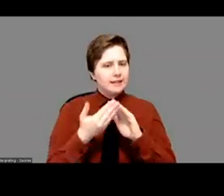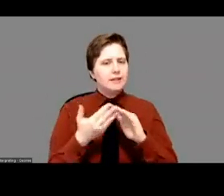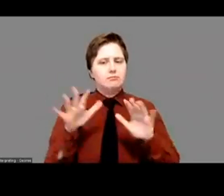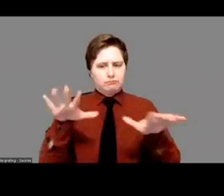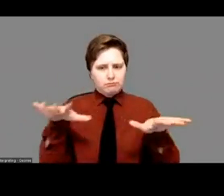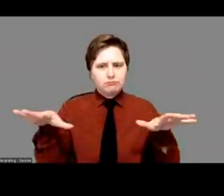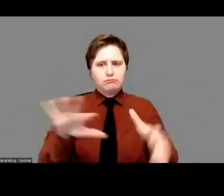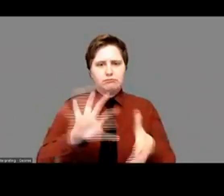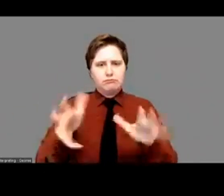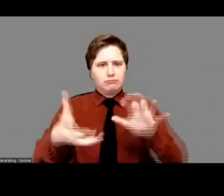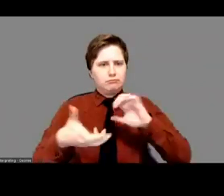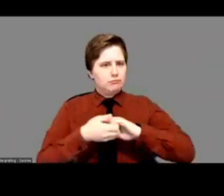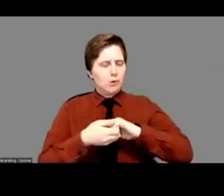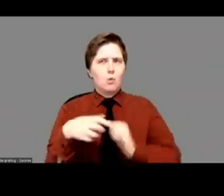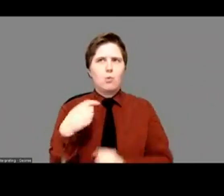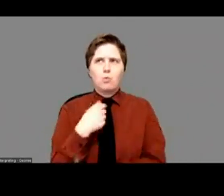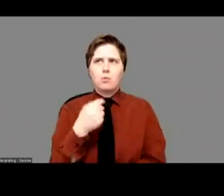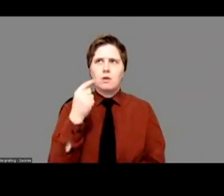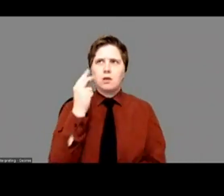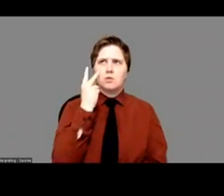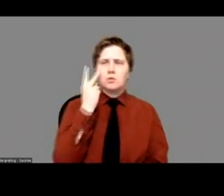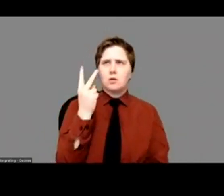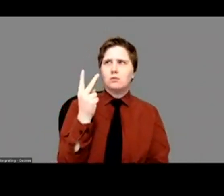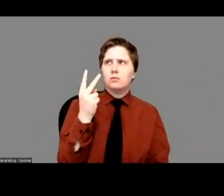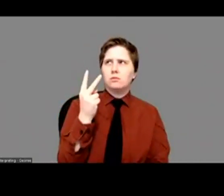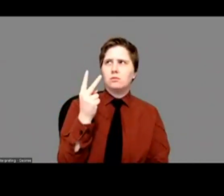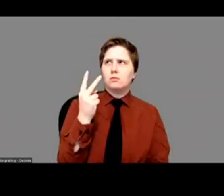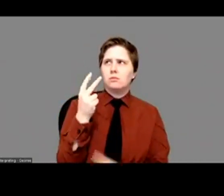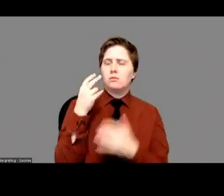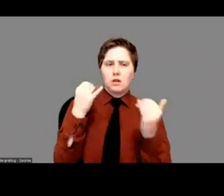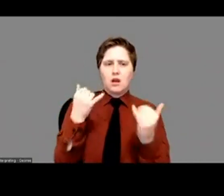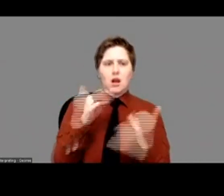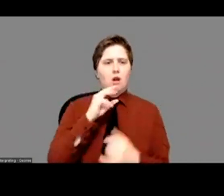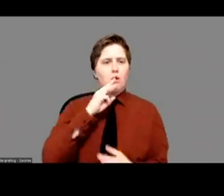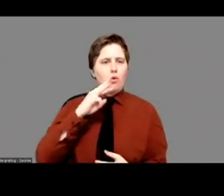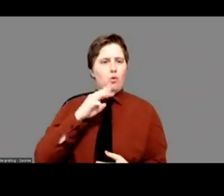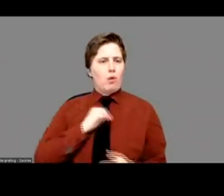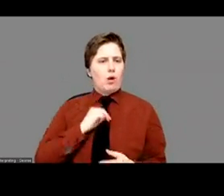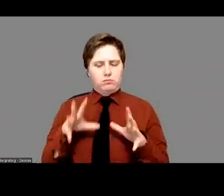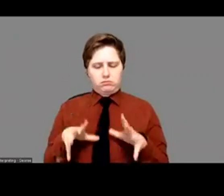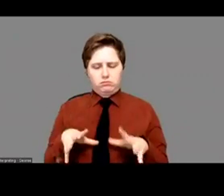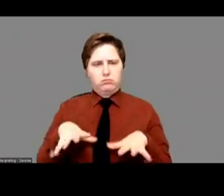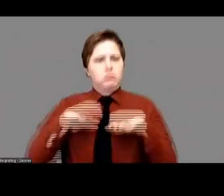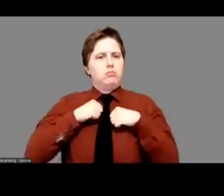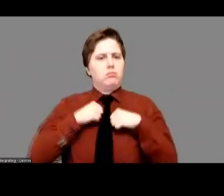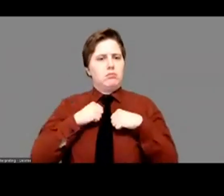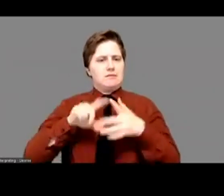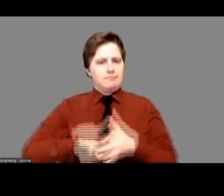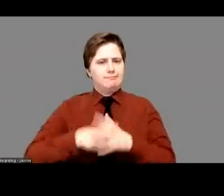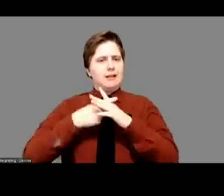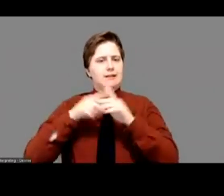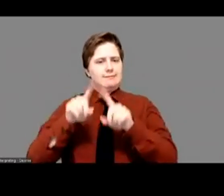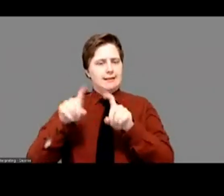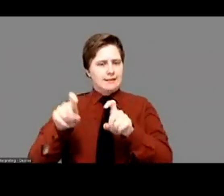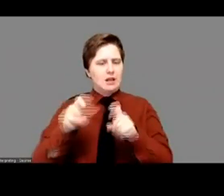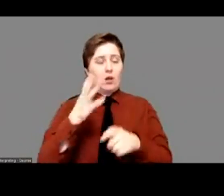I think we saw we see what we see now. Is Walmart kind of come on line as Kroger.